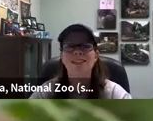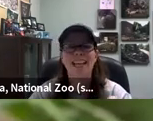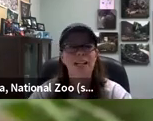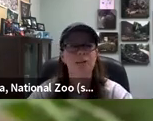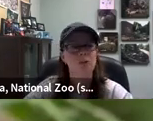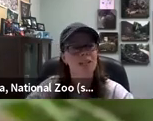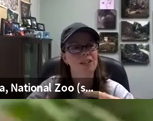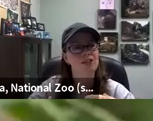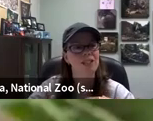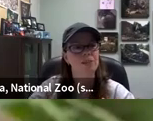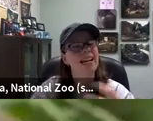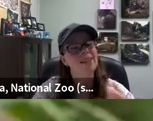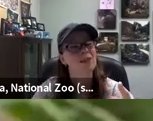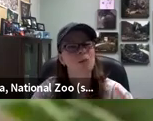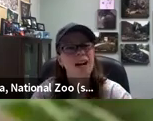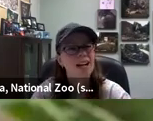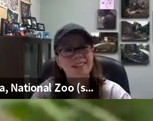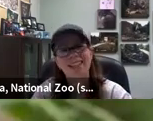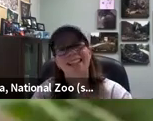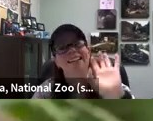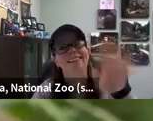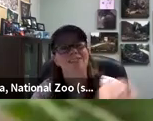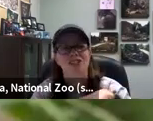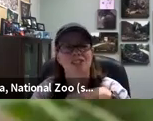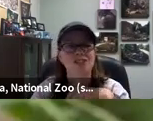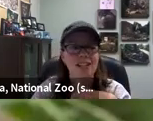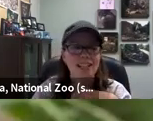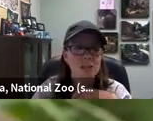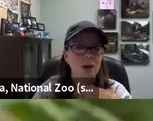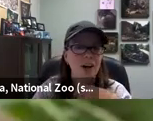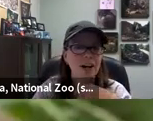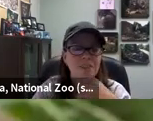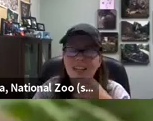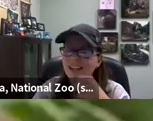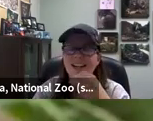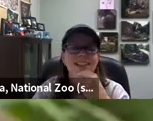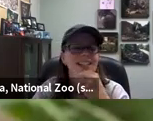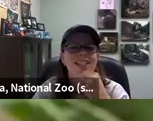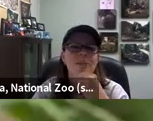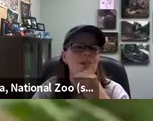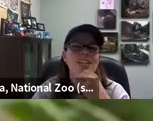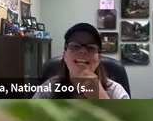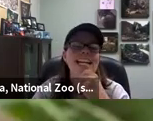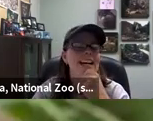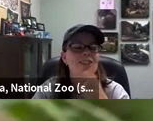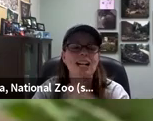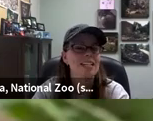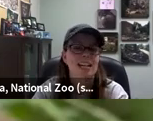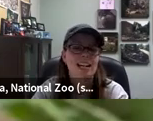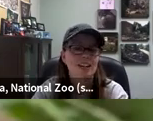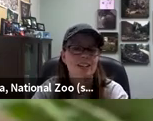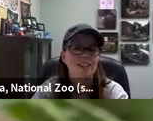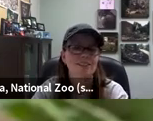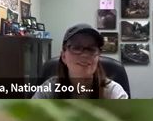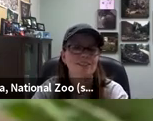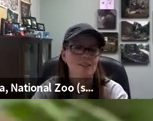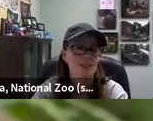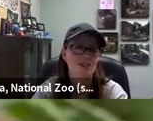the animals will be interested but after a while they're like oh it's just a tree, that's boring!